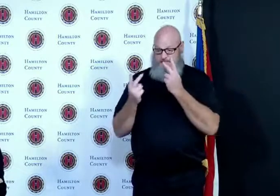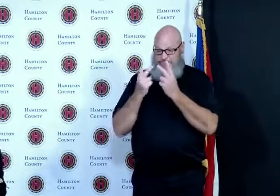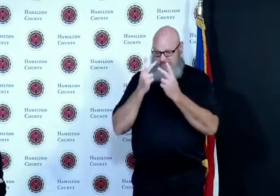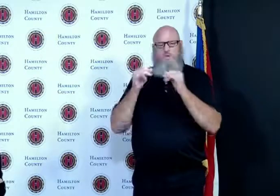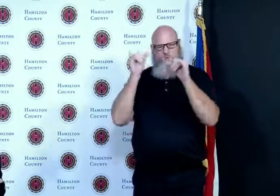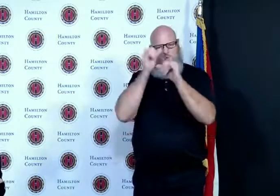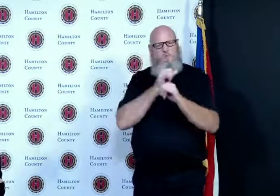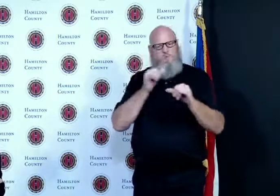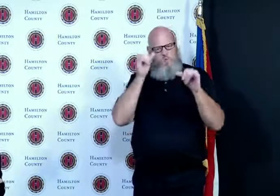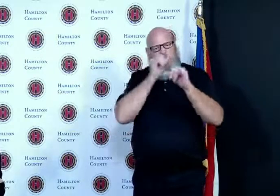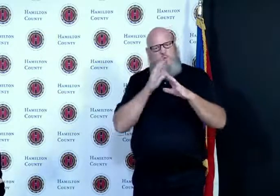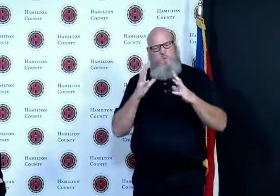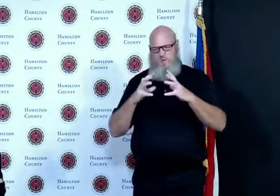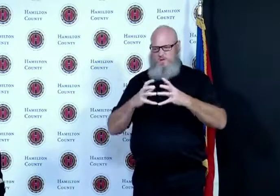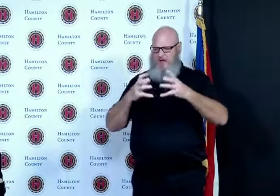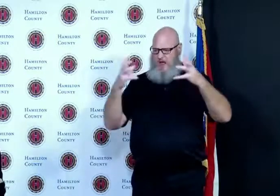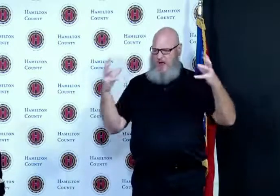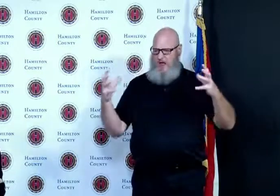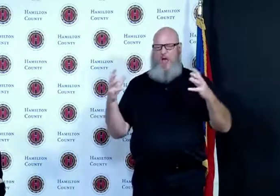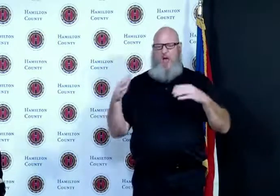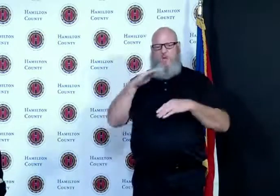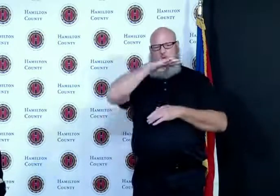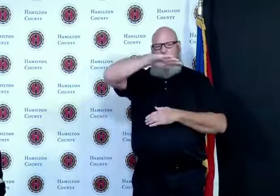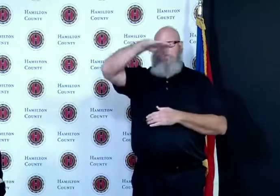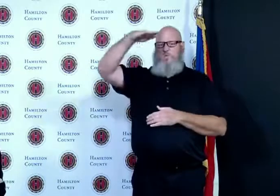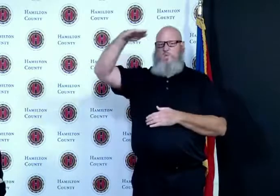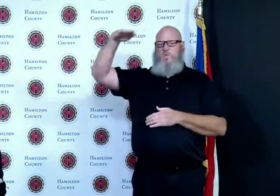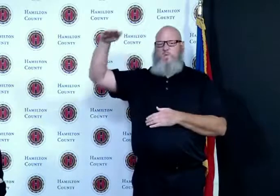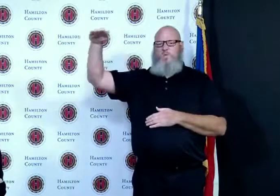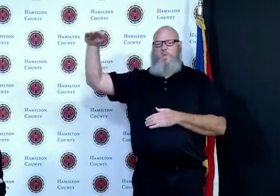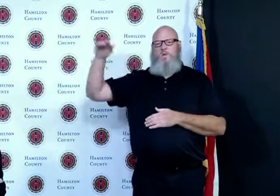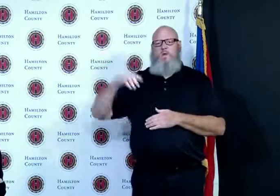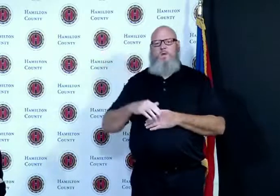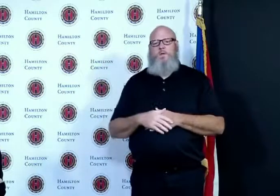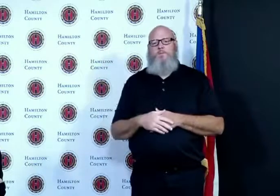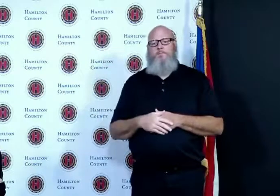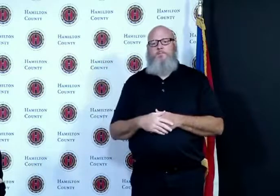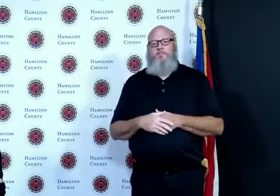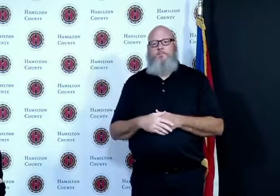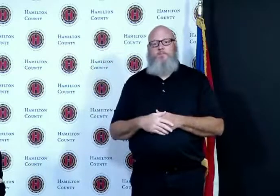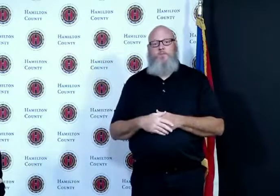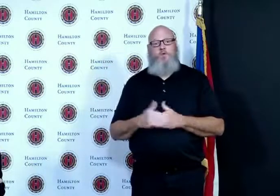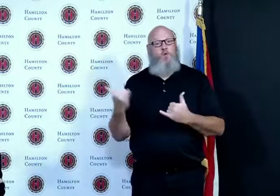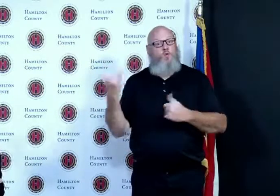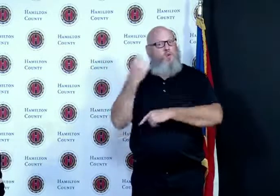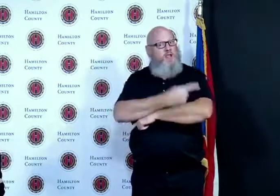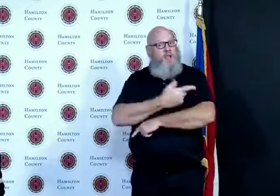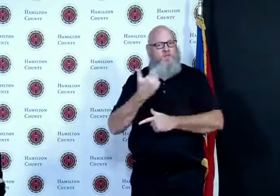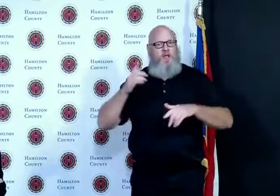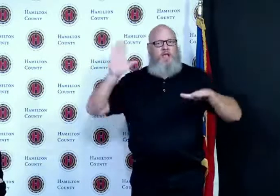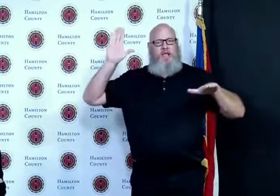something about today I mean it's Inauguration Day so it is a day for transition it is the